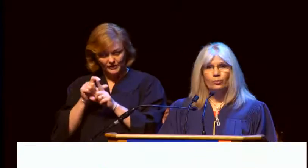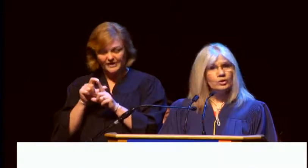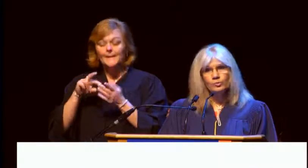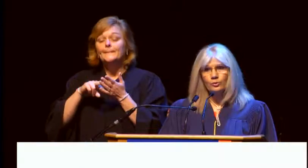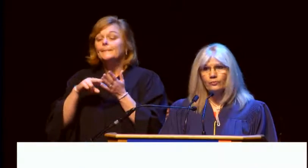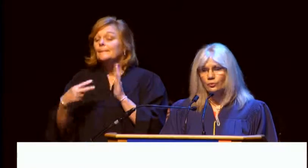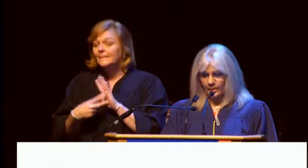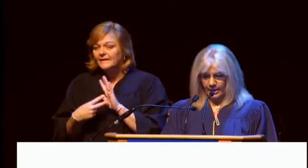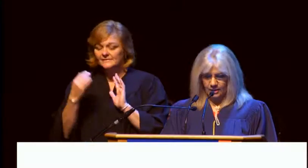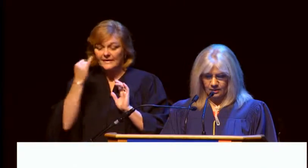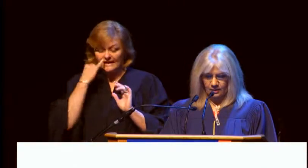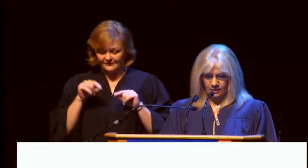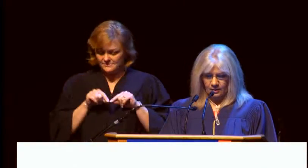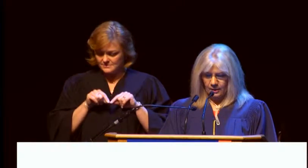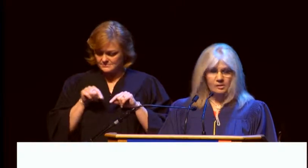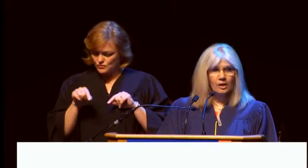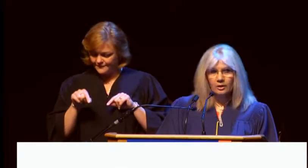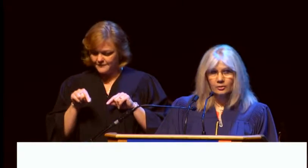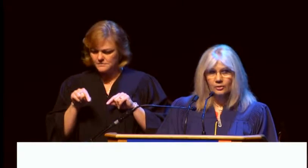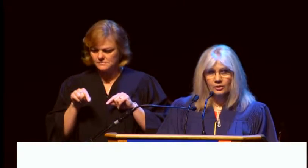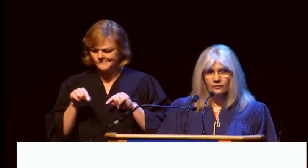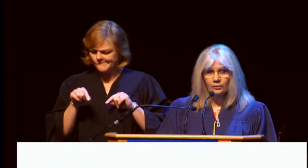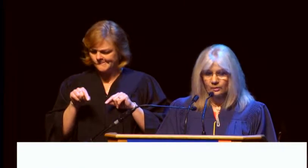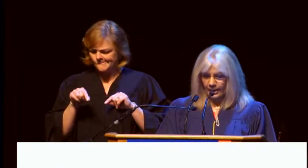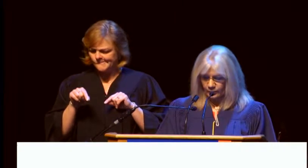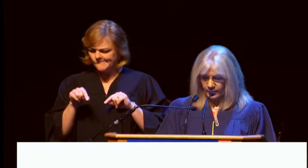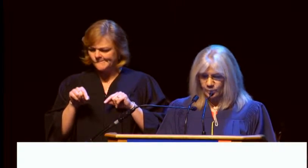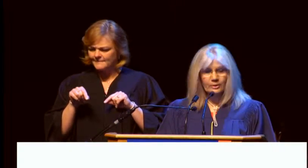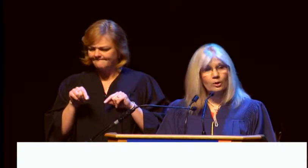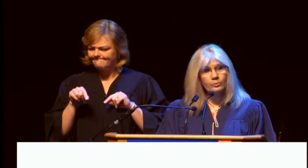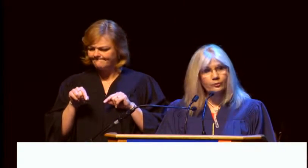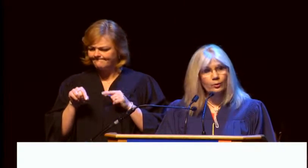WHICH MOVE YOU MAKE, IT'S NOT GOING TO GIVE YOU THE OUTCOME YOU HAD HOPED FOR.